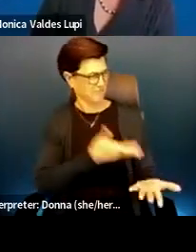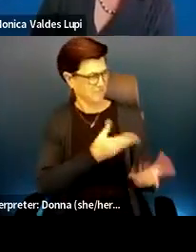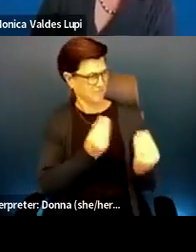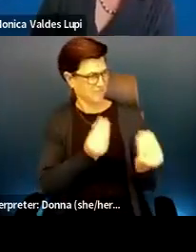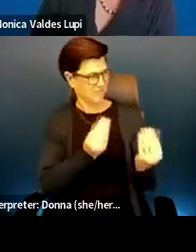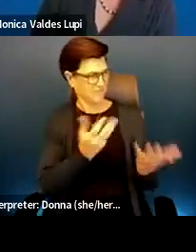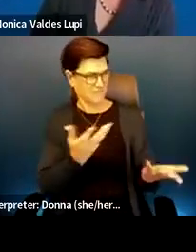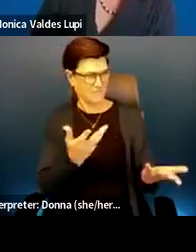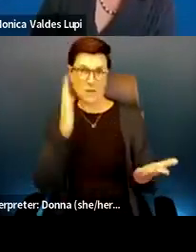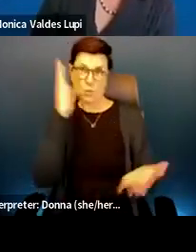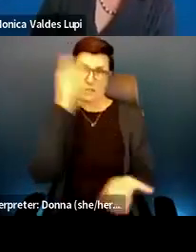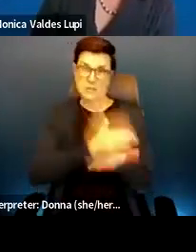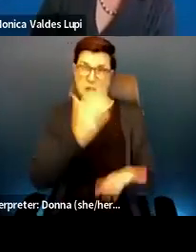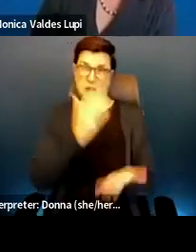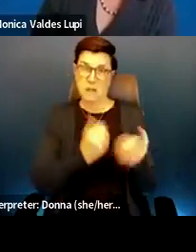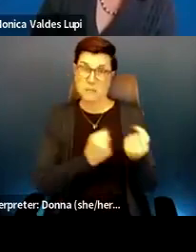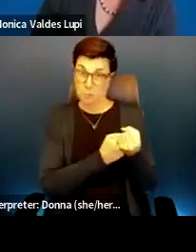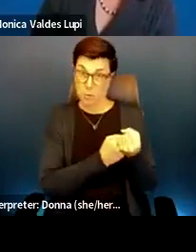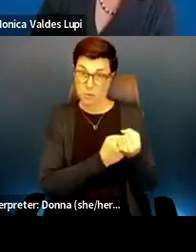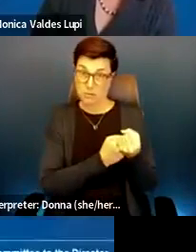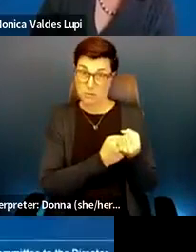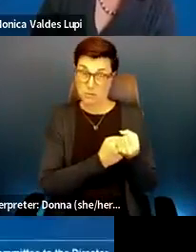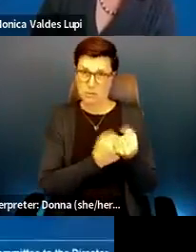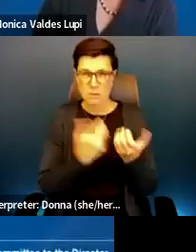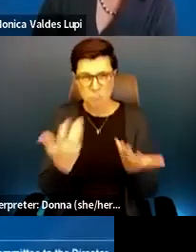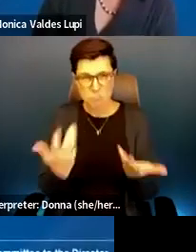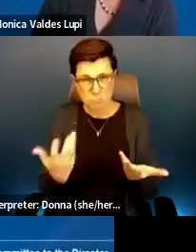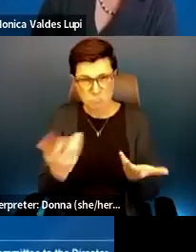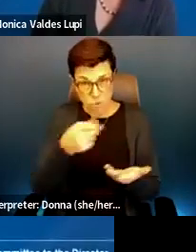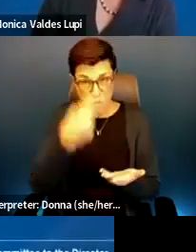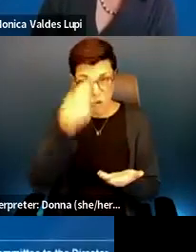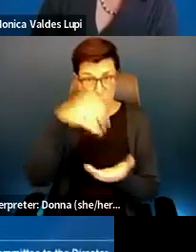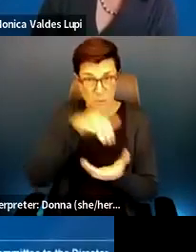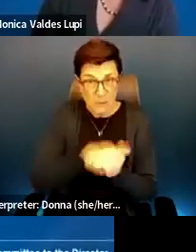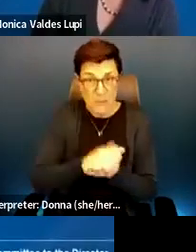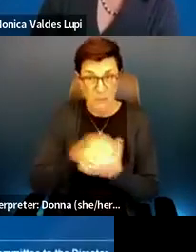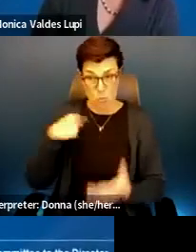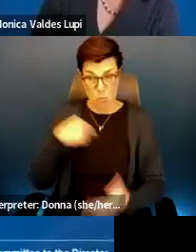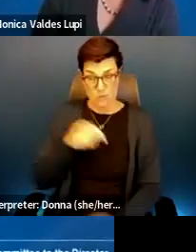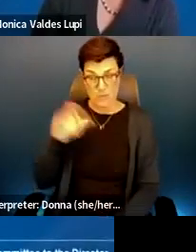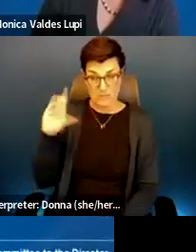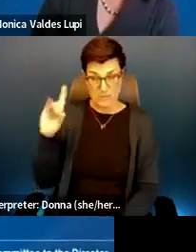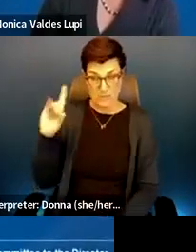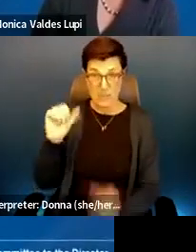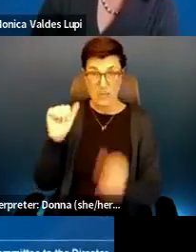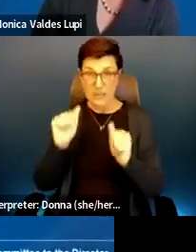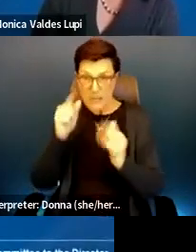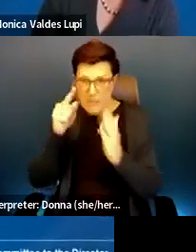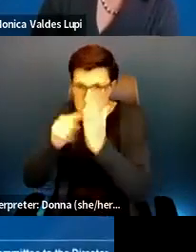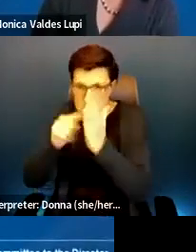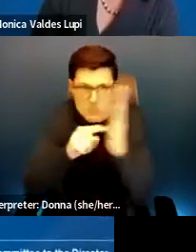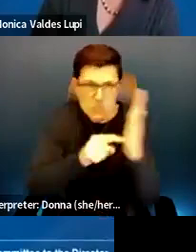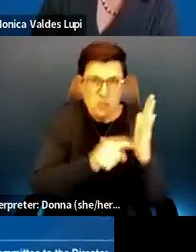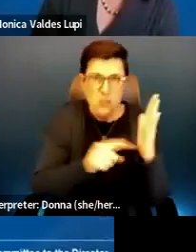How do you see the ability of the CDC to understand, respond, build bridges, you know,